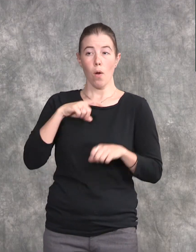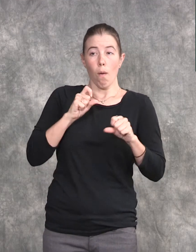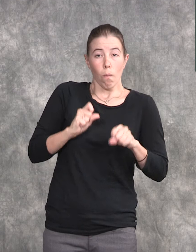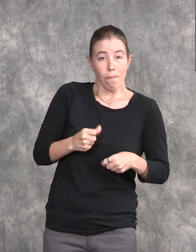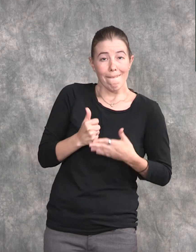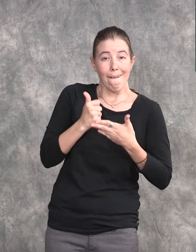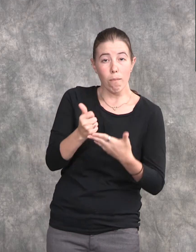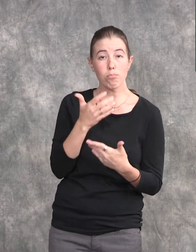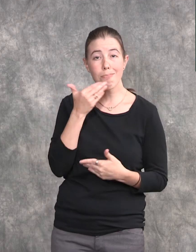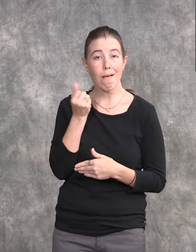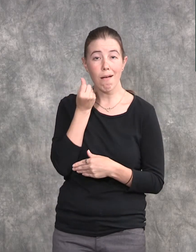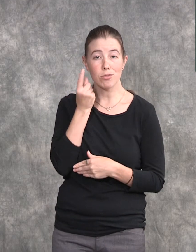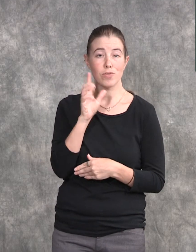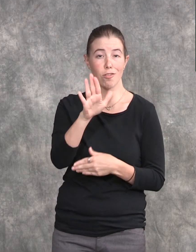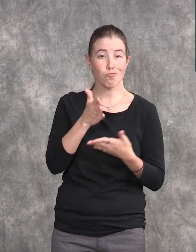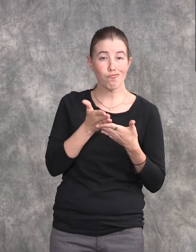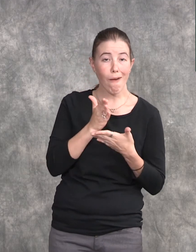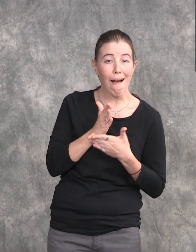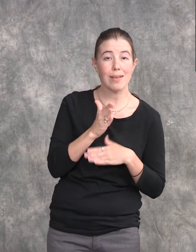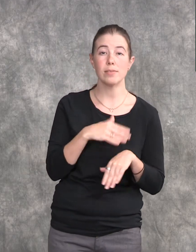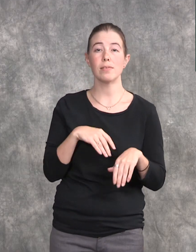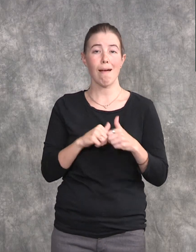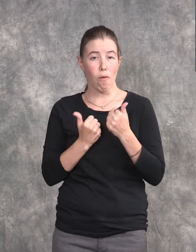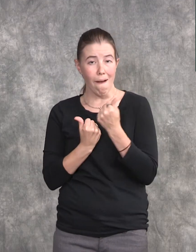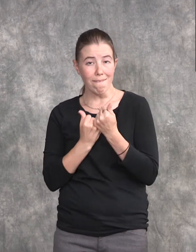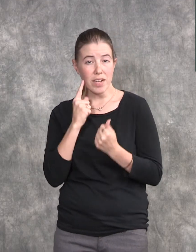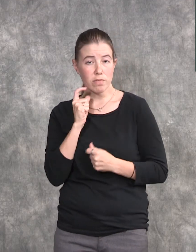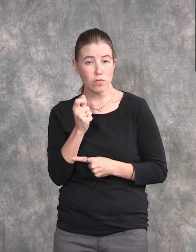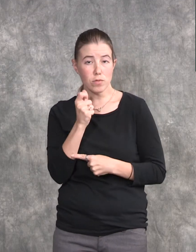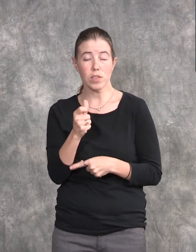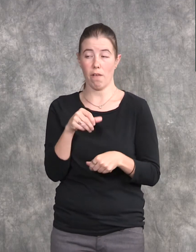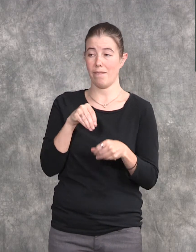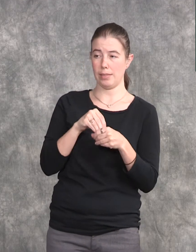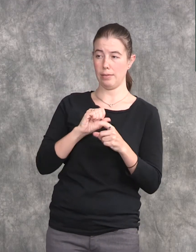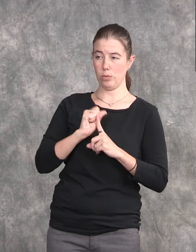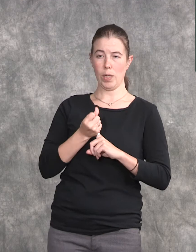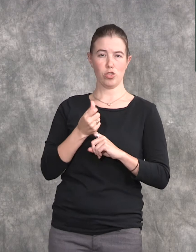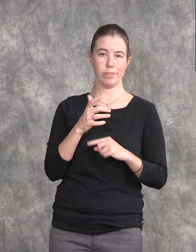We can help you understand your rights and advocate for yourself in areas